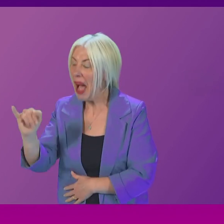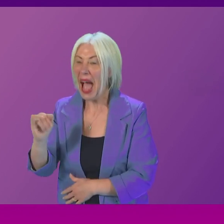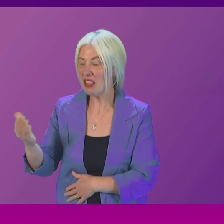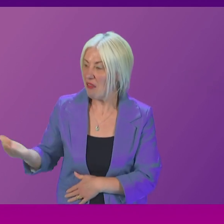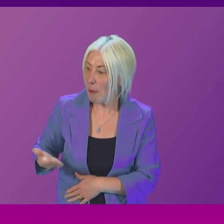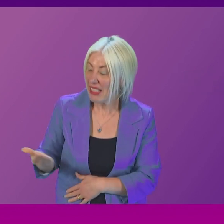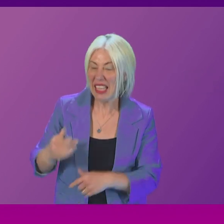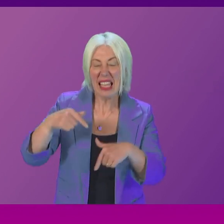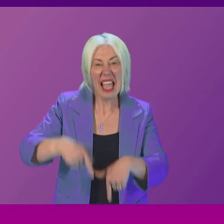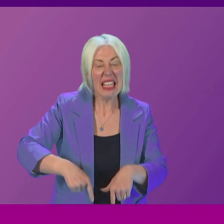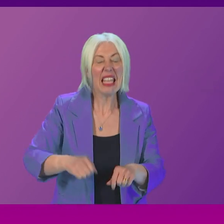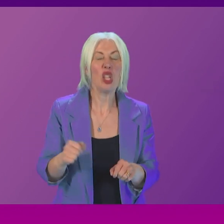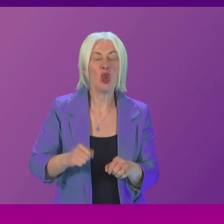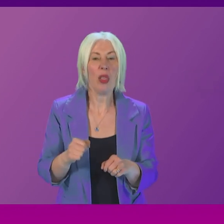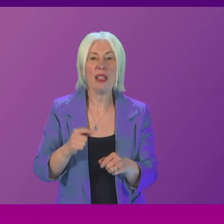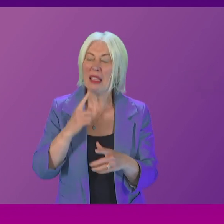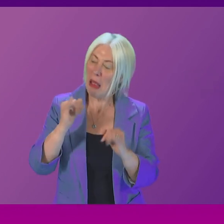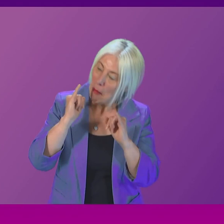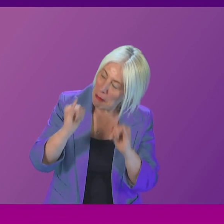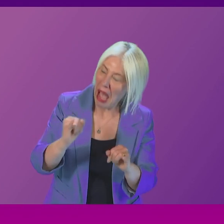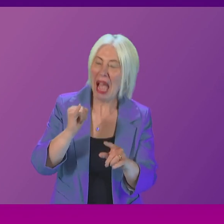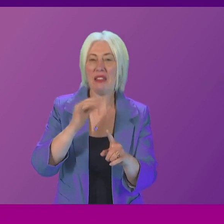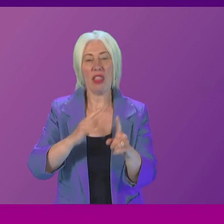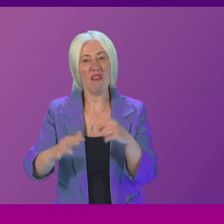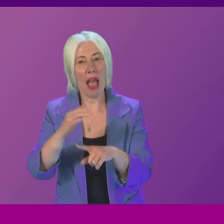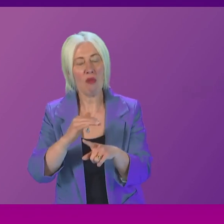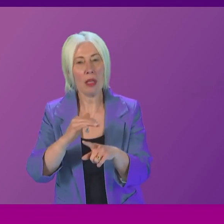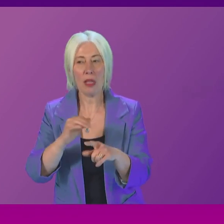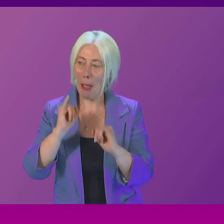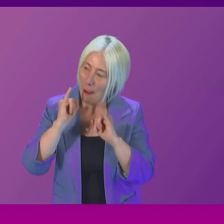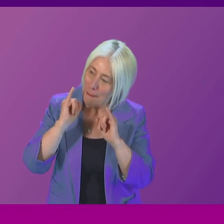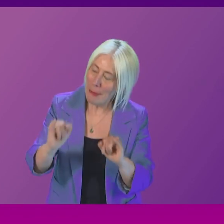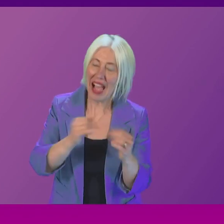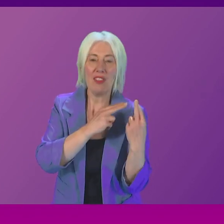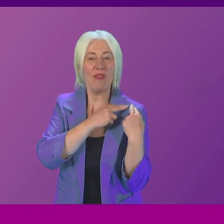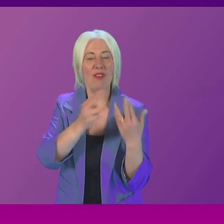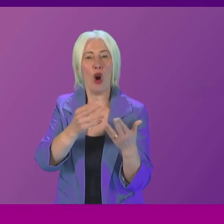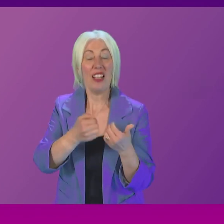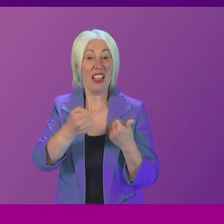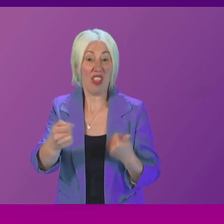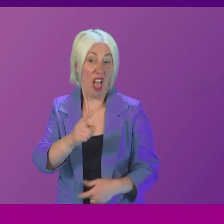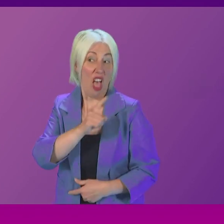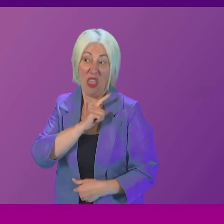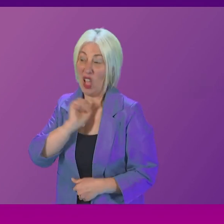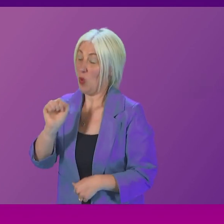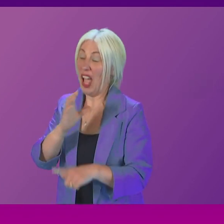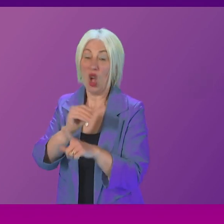Scotland, bad for the environment and bad for devolution. It is no wonder that they have not won an election here in the past 50 years.